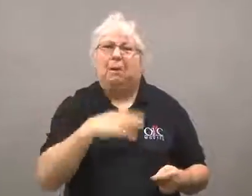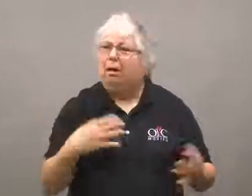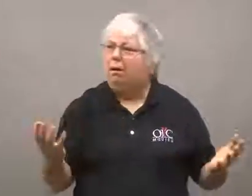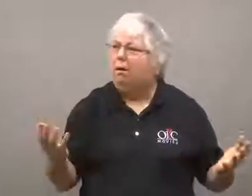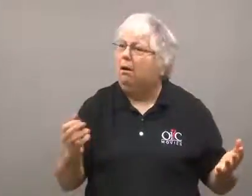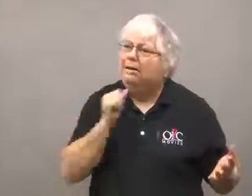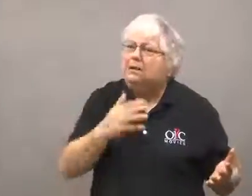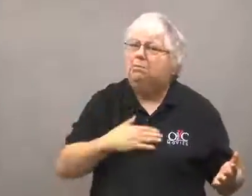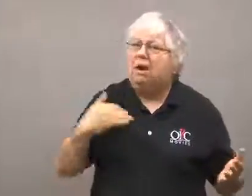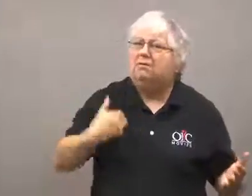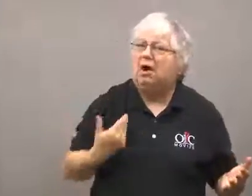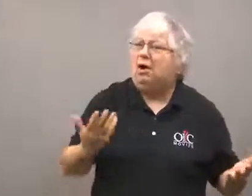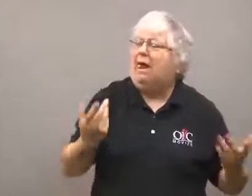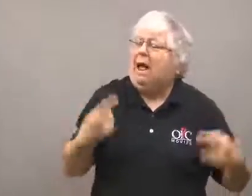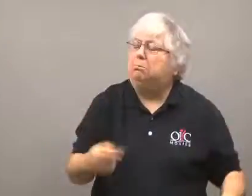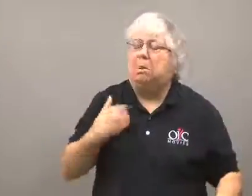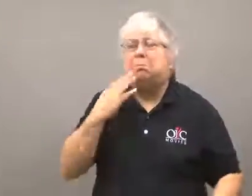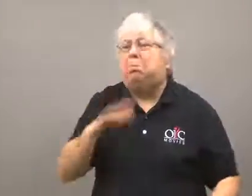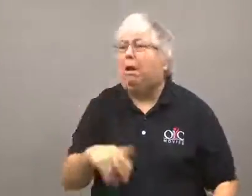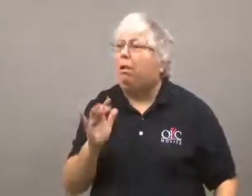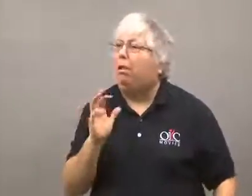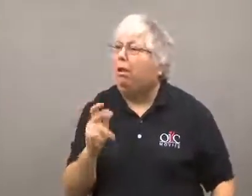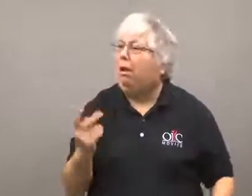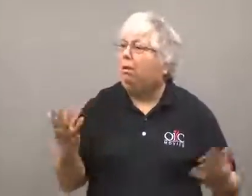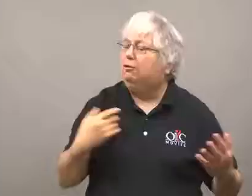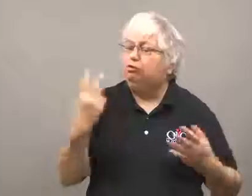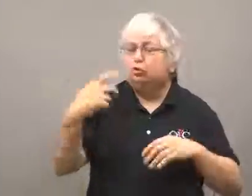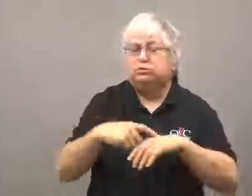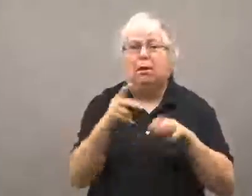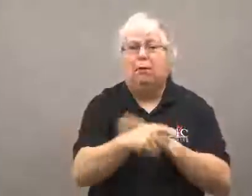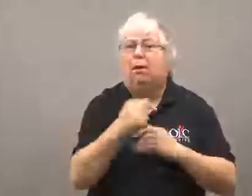He protested it wasn't his fault; he was a victim of bad luck.